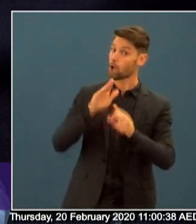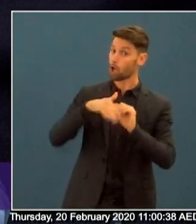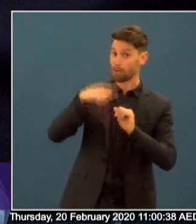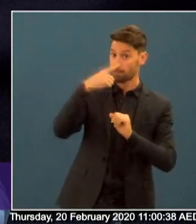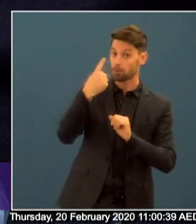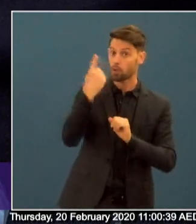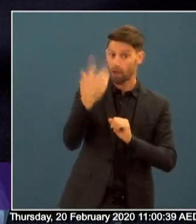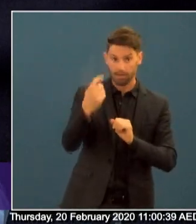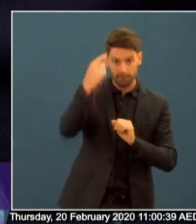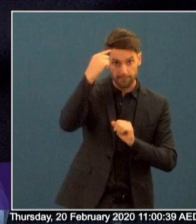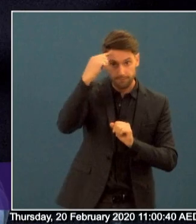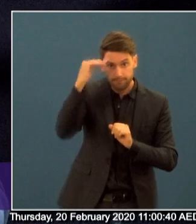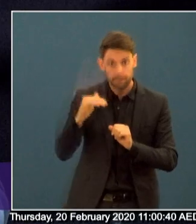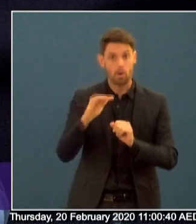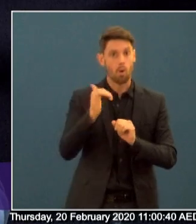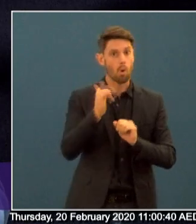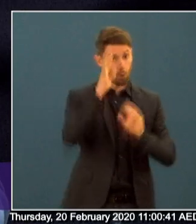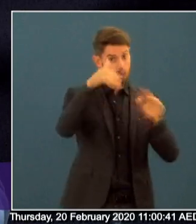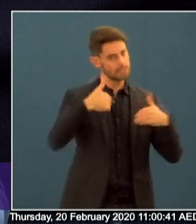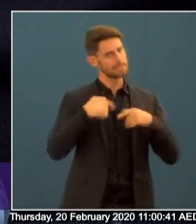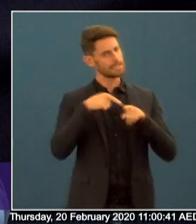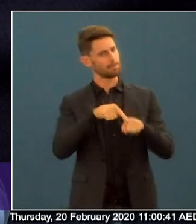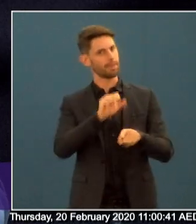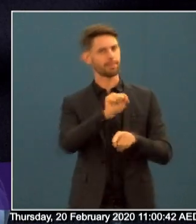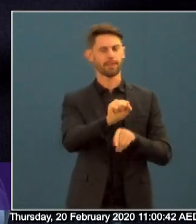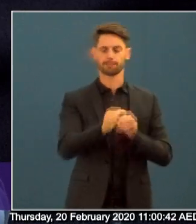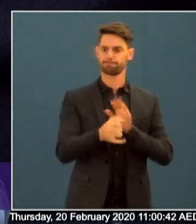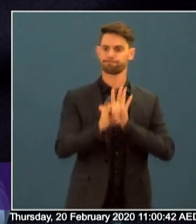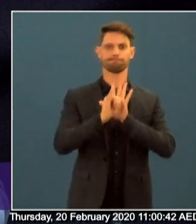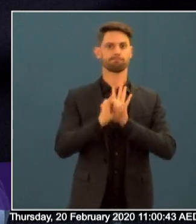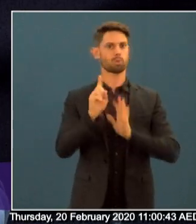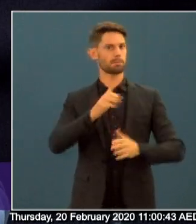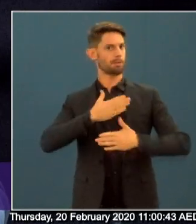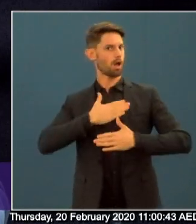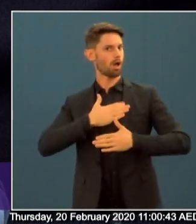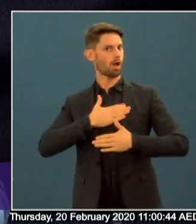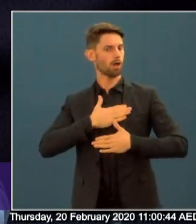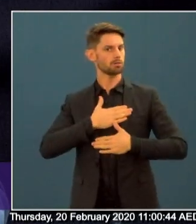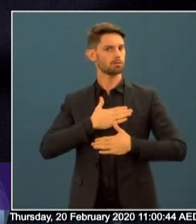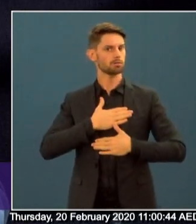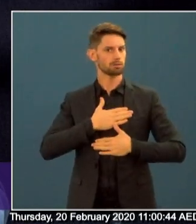and autism, who, far from being seen within a deficit model,